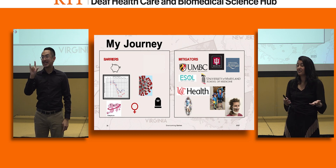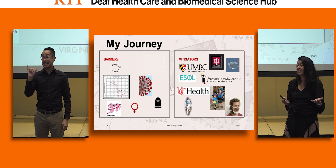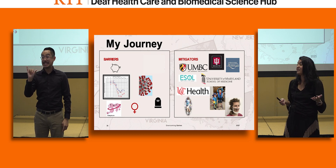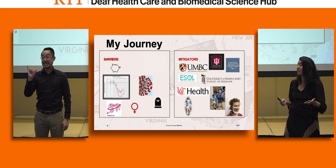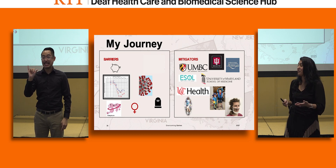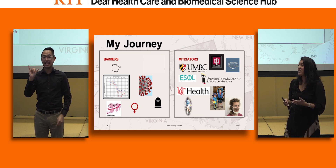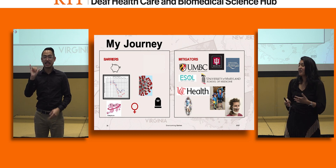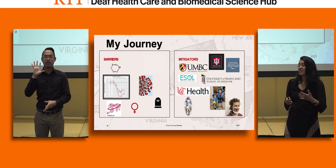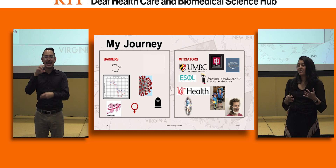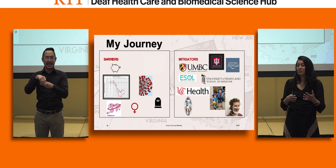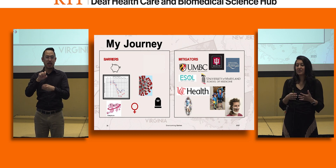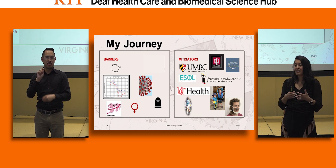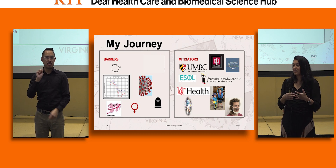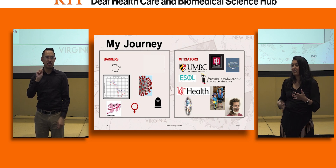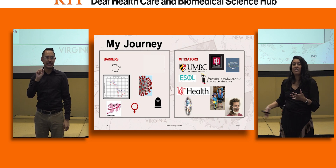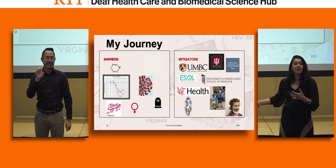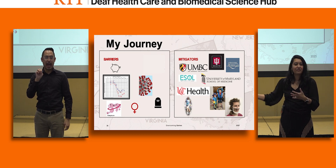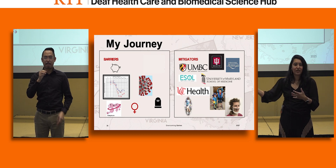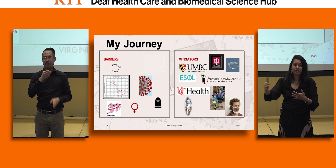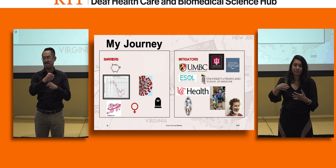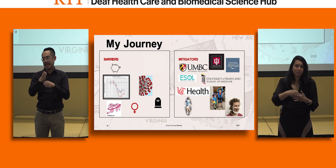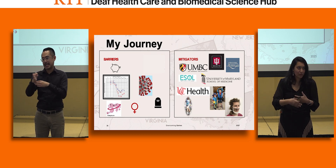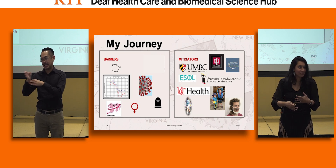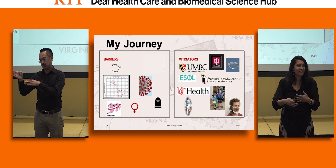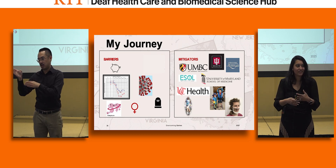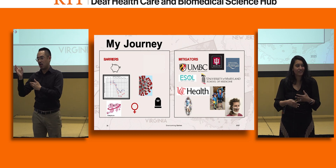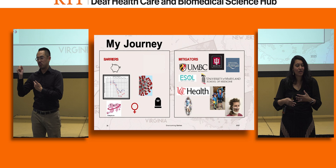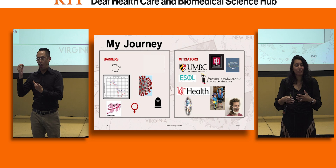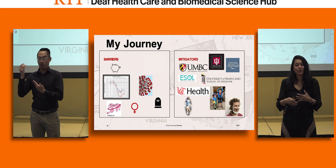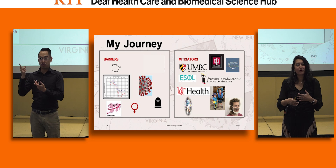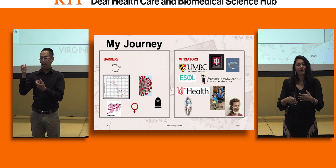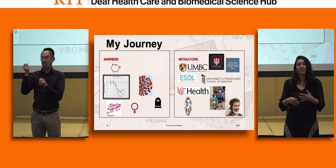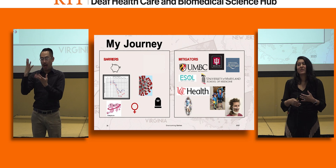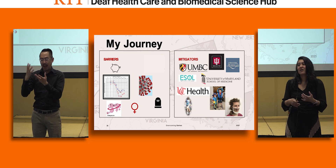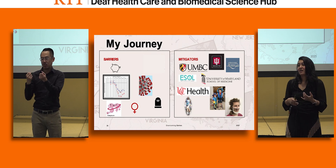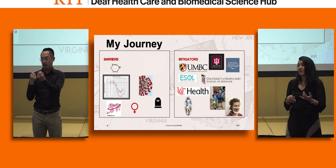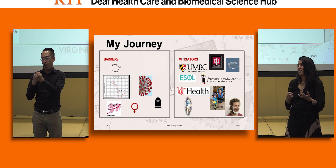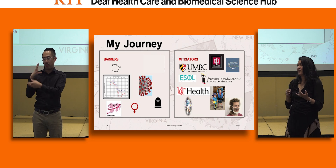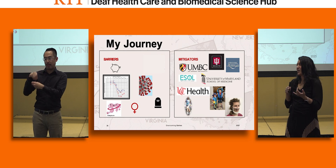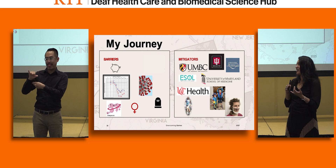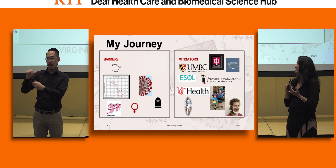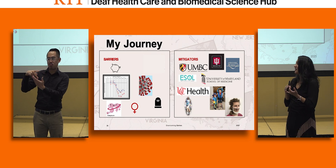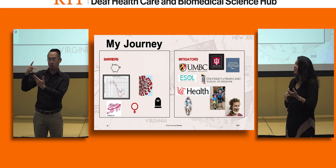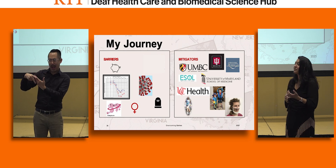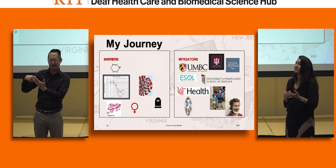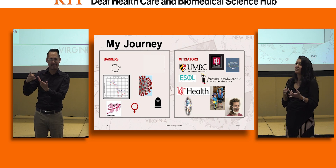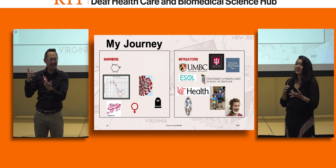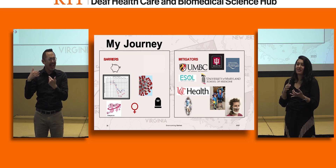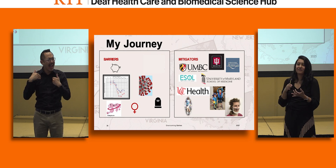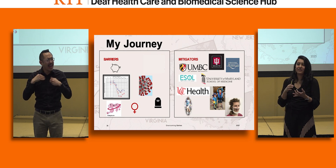And so, there was a lot of extra support built into that program. We had counseling,